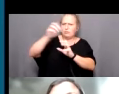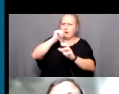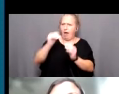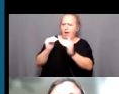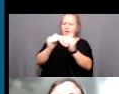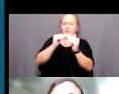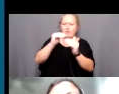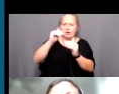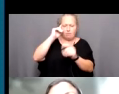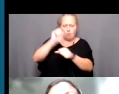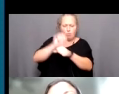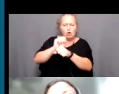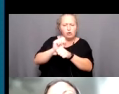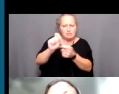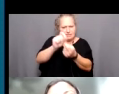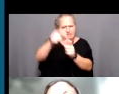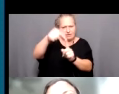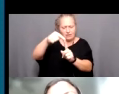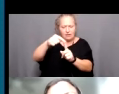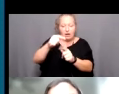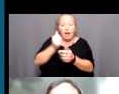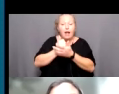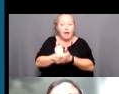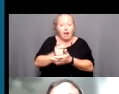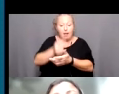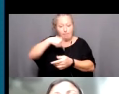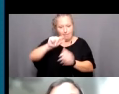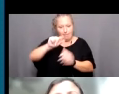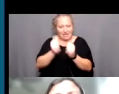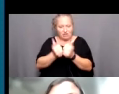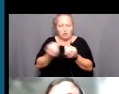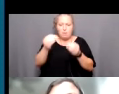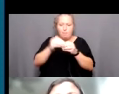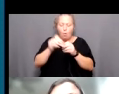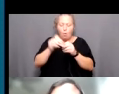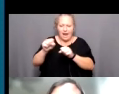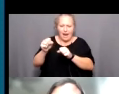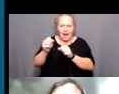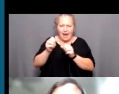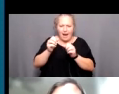Specifically. it also helps us as an agency be more strategic and effective in our work.